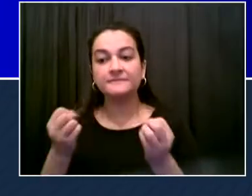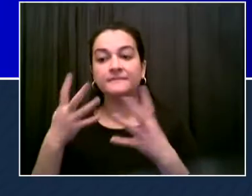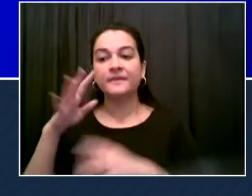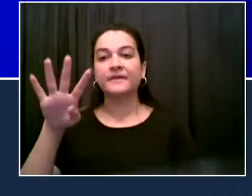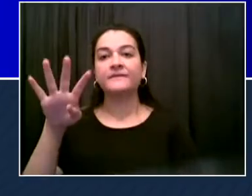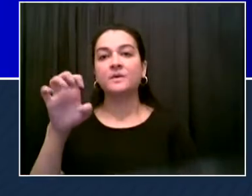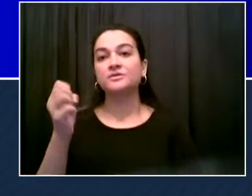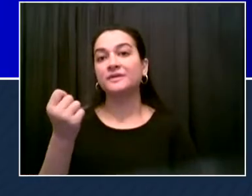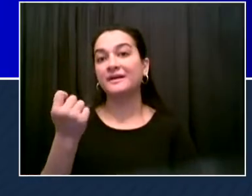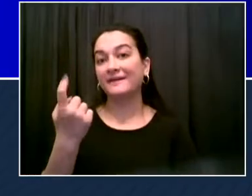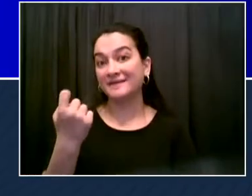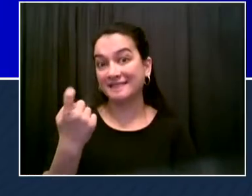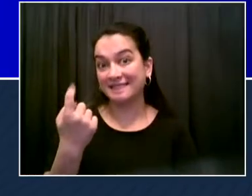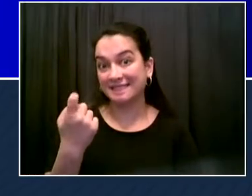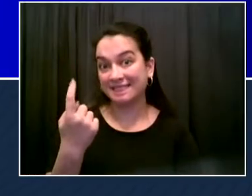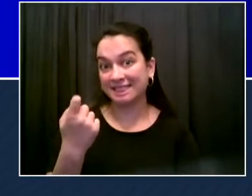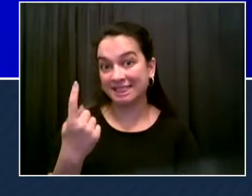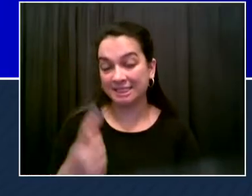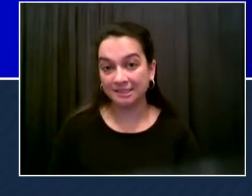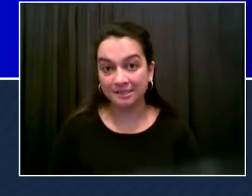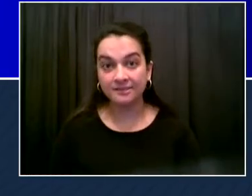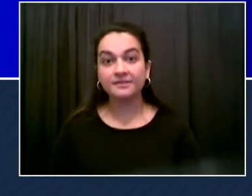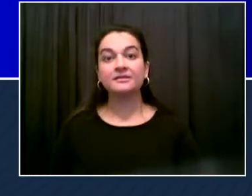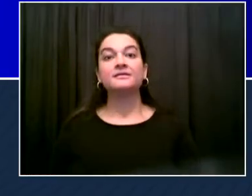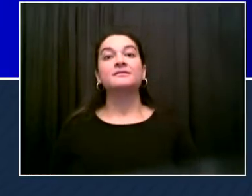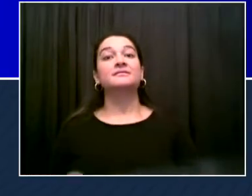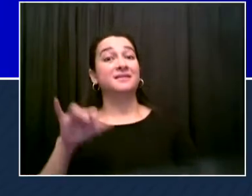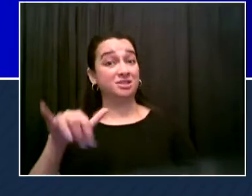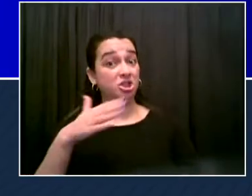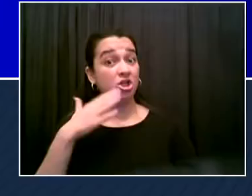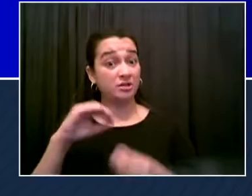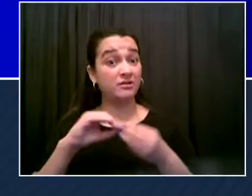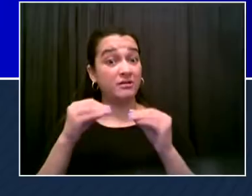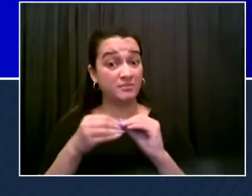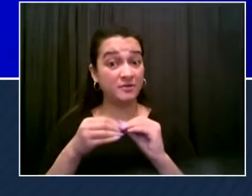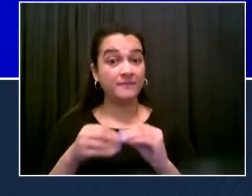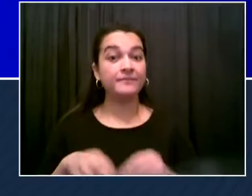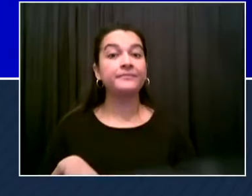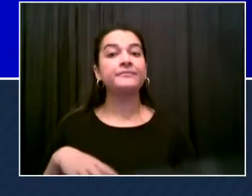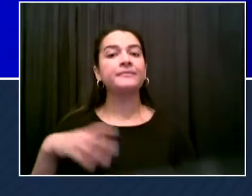GET VACCINATED. NEWR EPORTED CASES ON A SEVEN